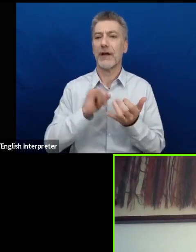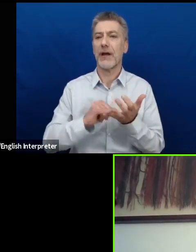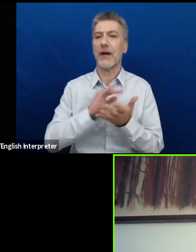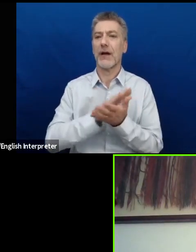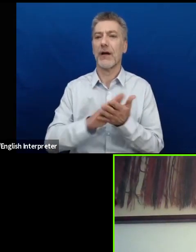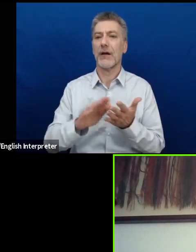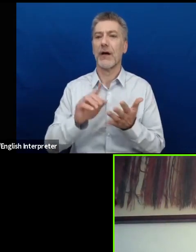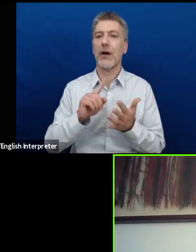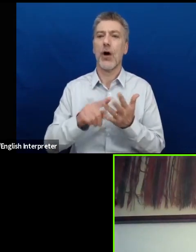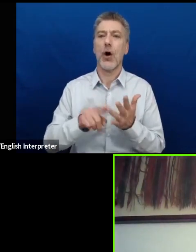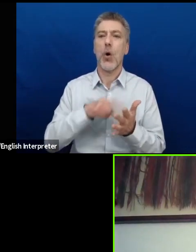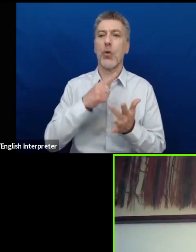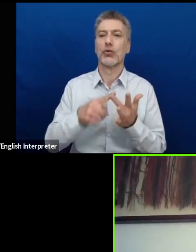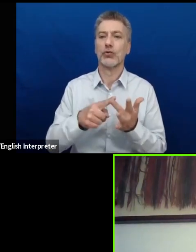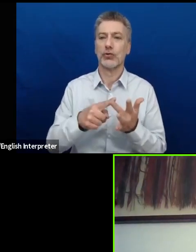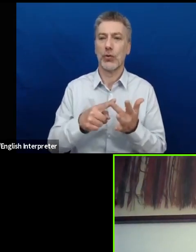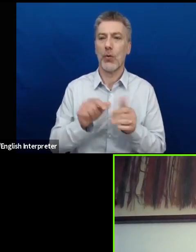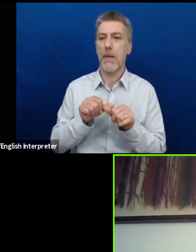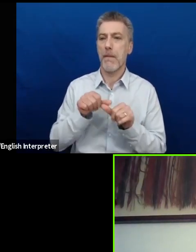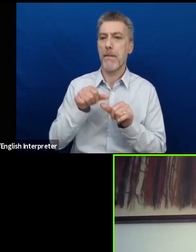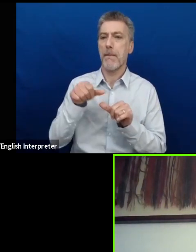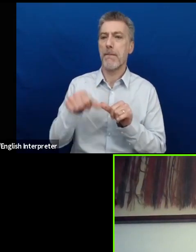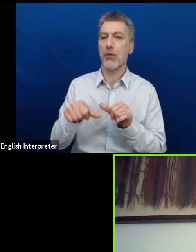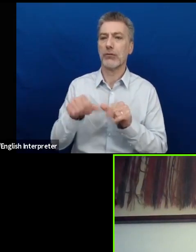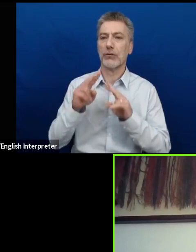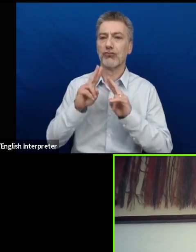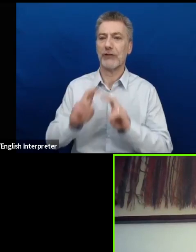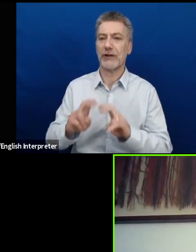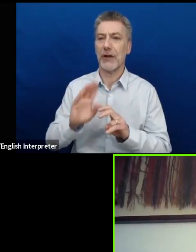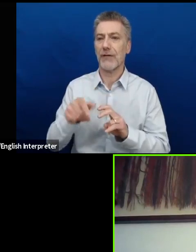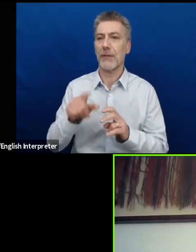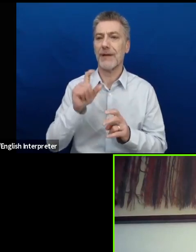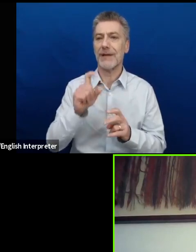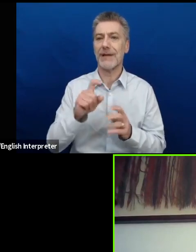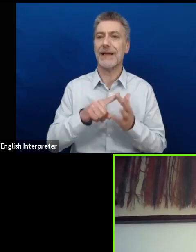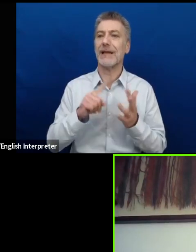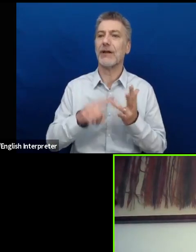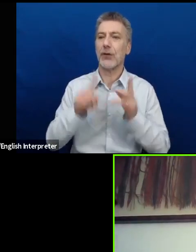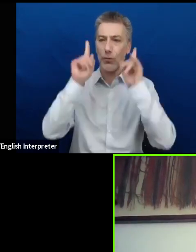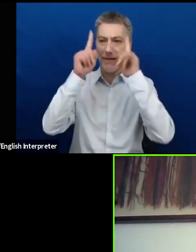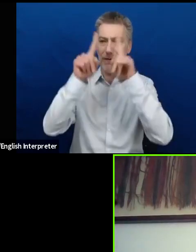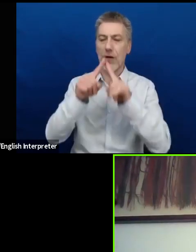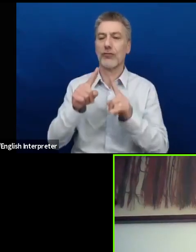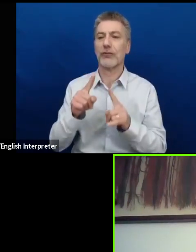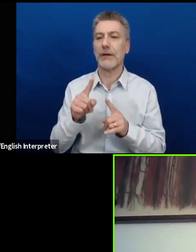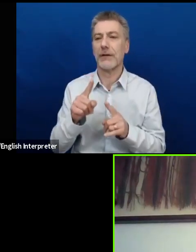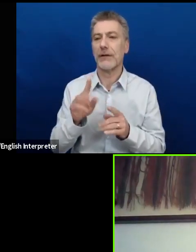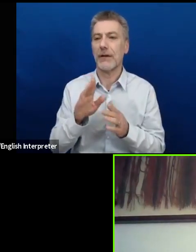to re think what the category itself is and what the actions